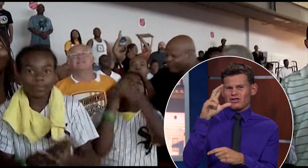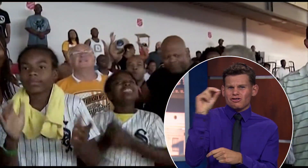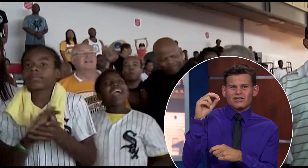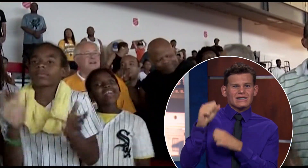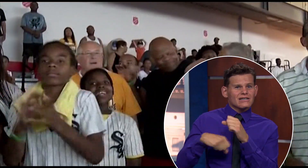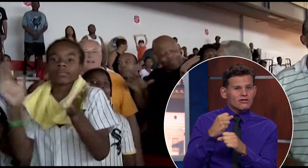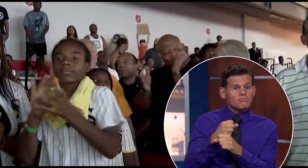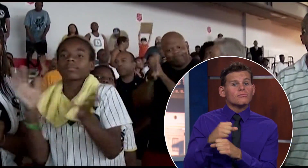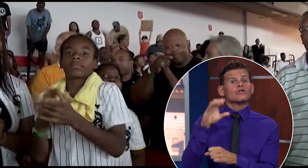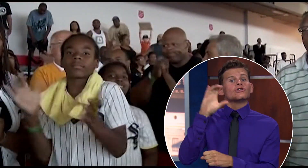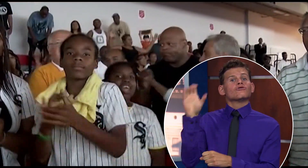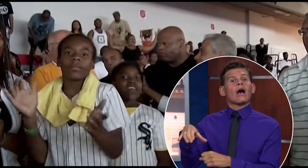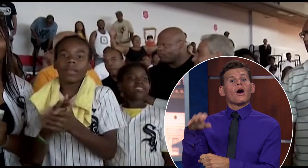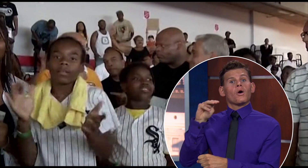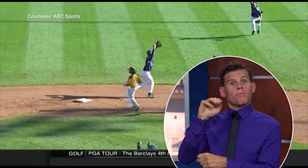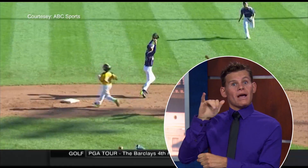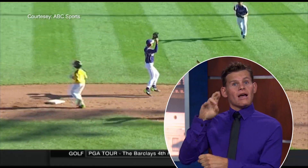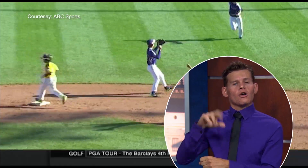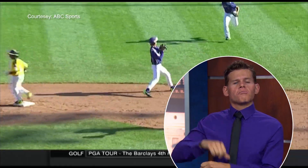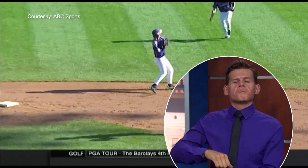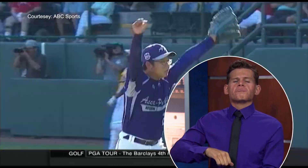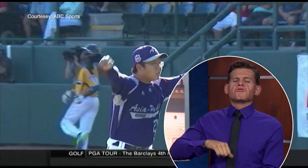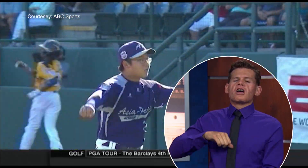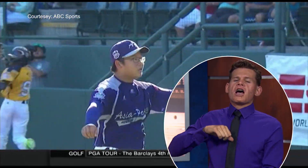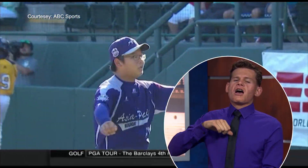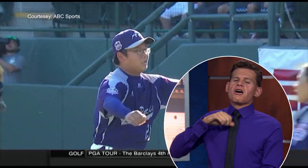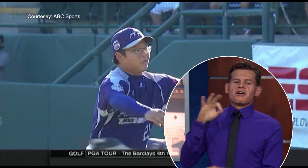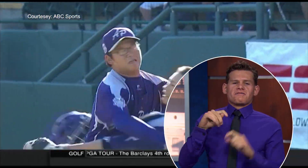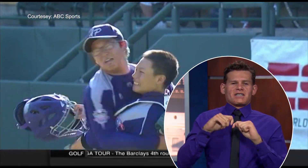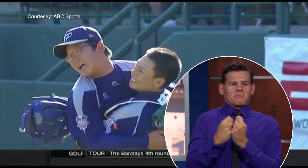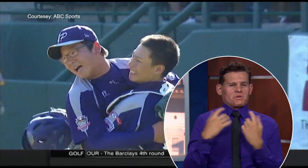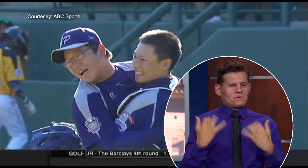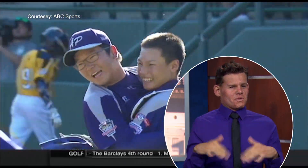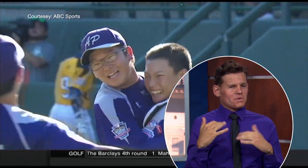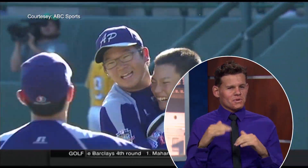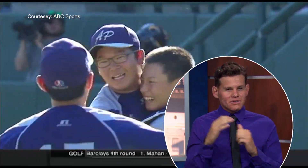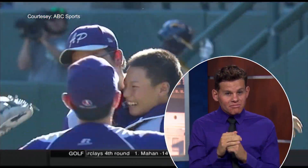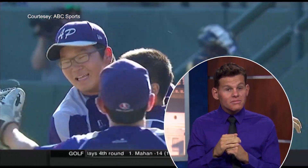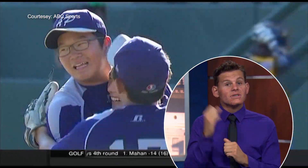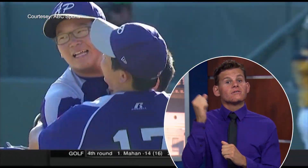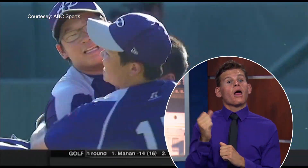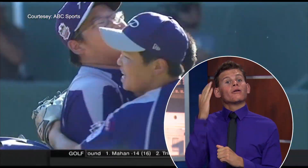mayor said they were the pride of Chicago. South Korea won the game eight to four. This